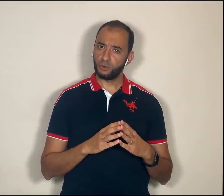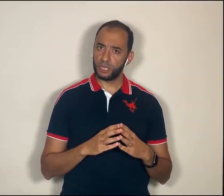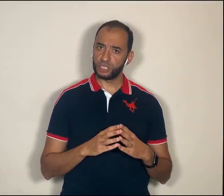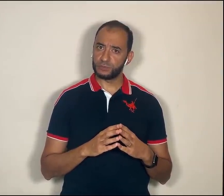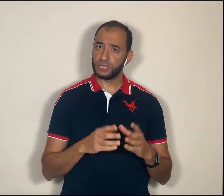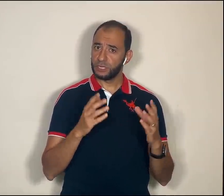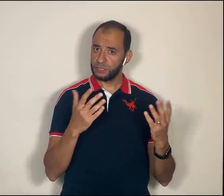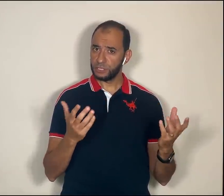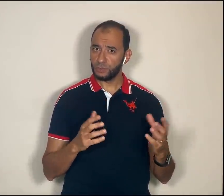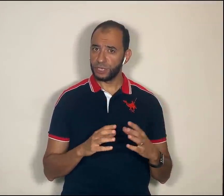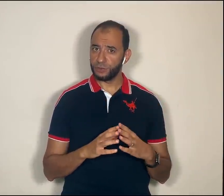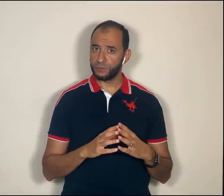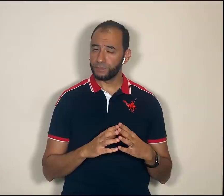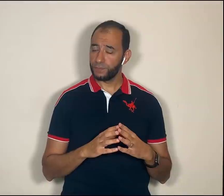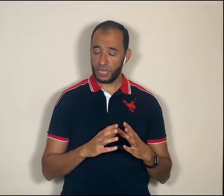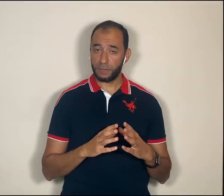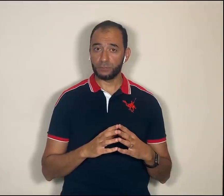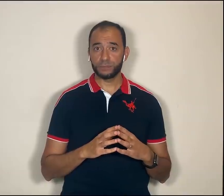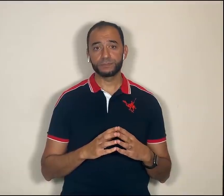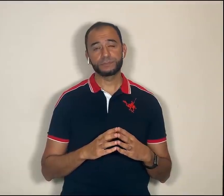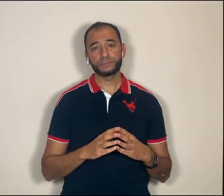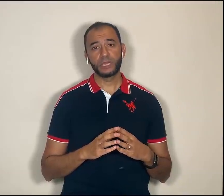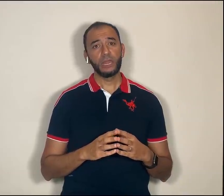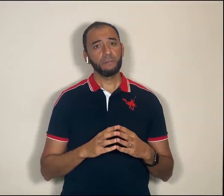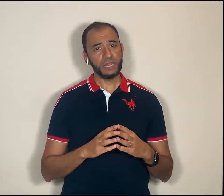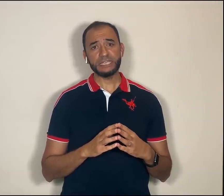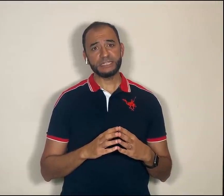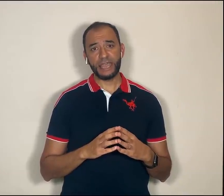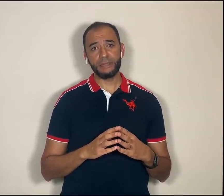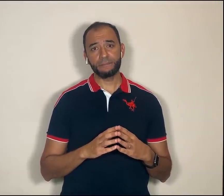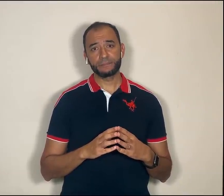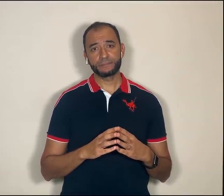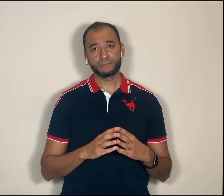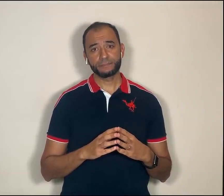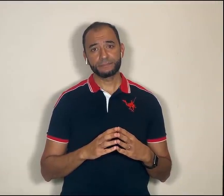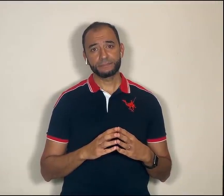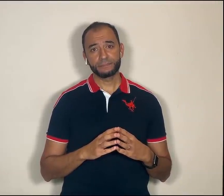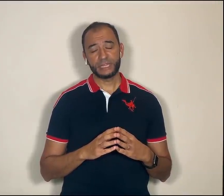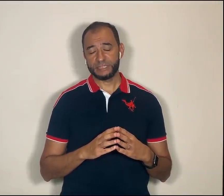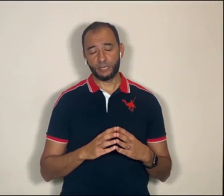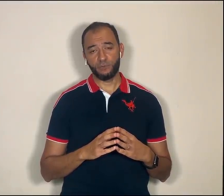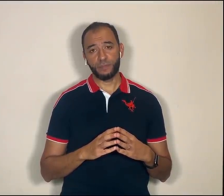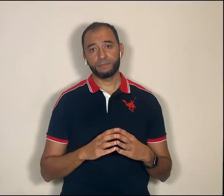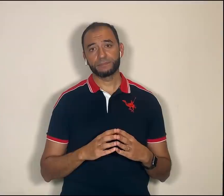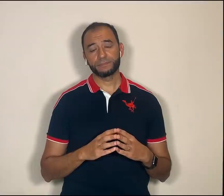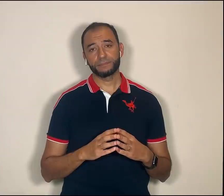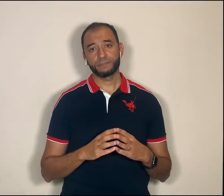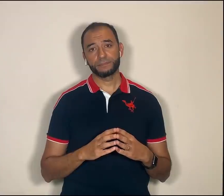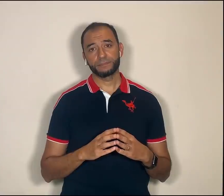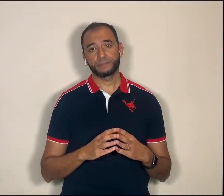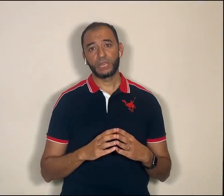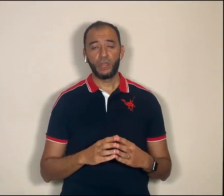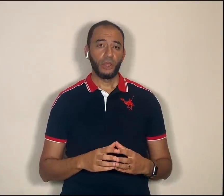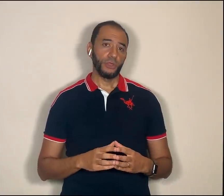did you hear about? Please name 10 of them.